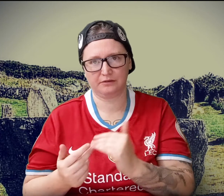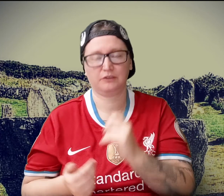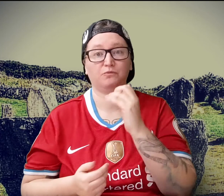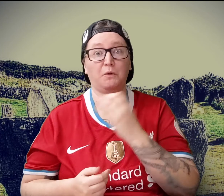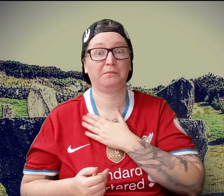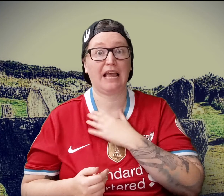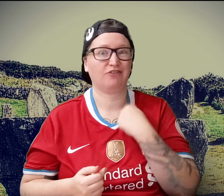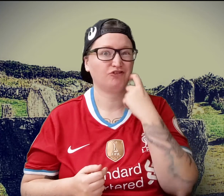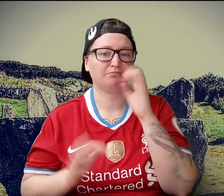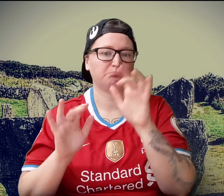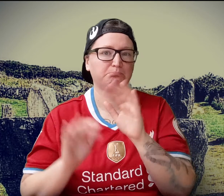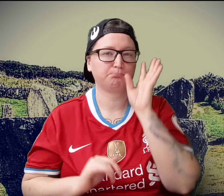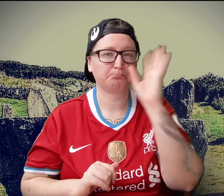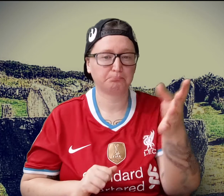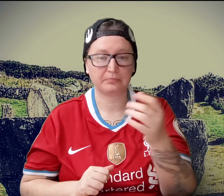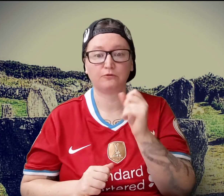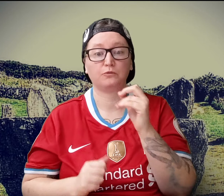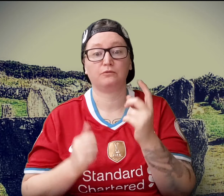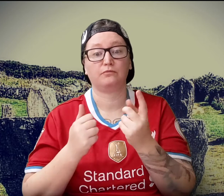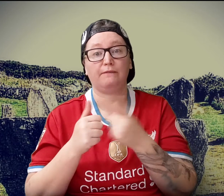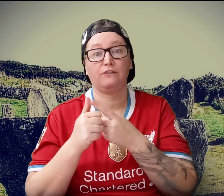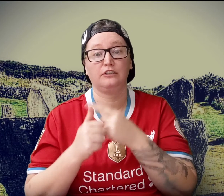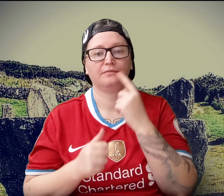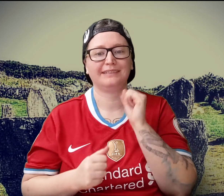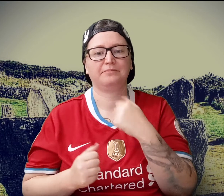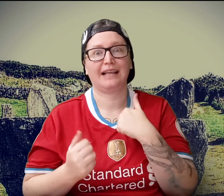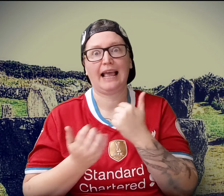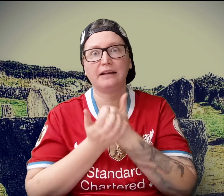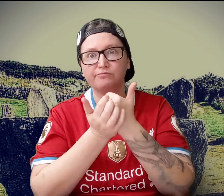within the three experiences so I just typed up and made up the first one is going to be